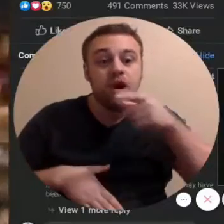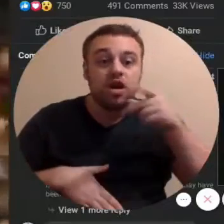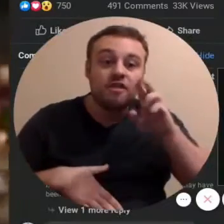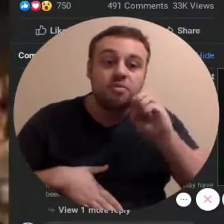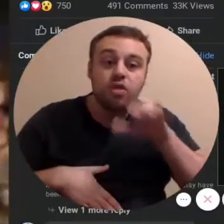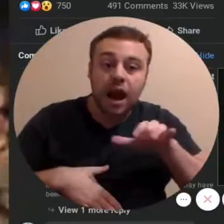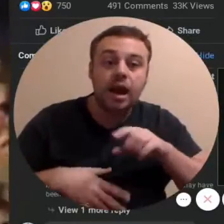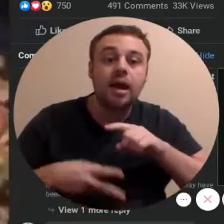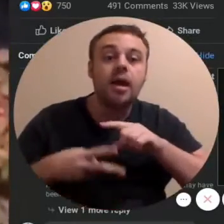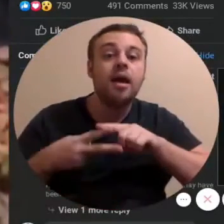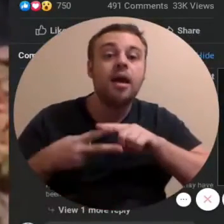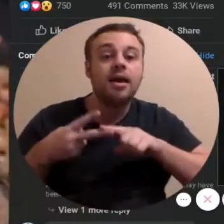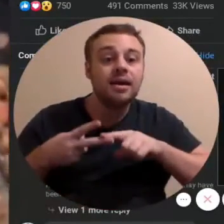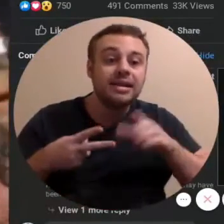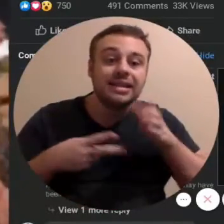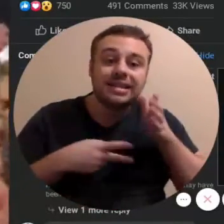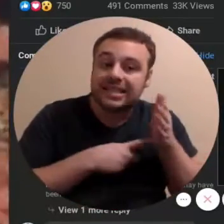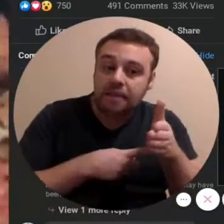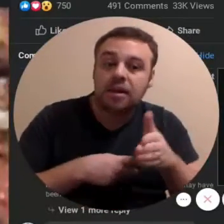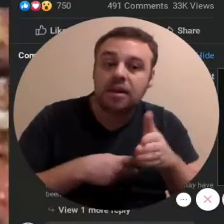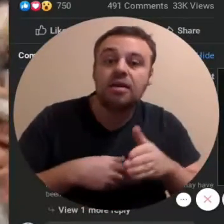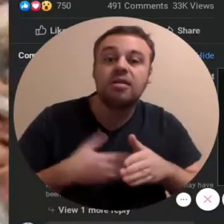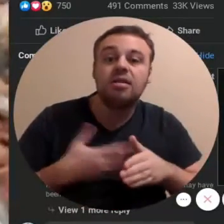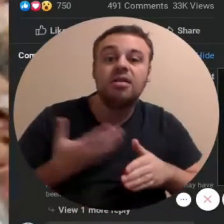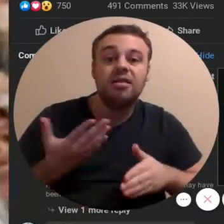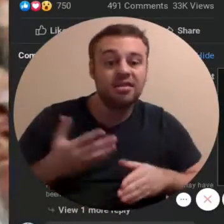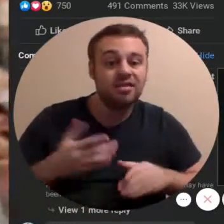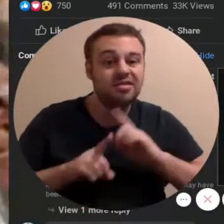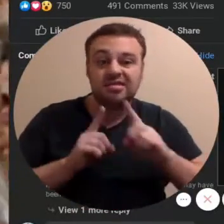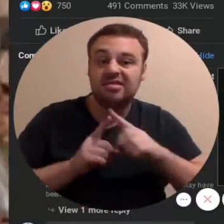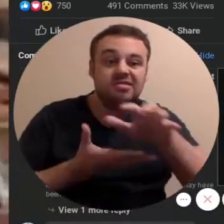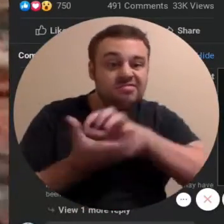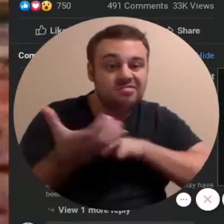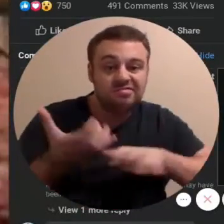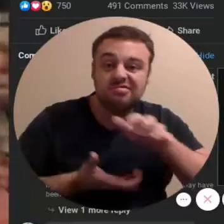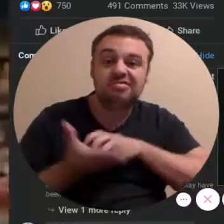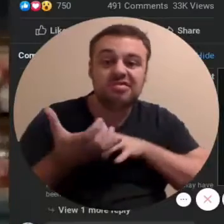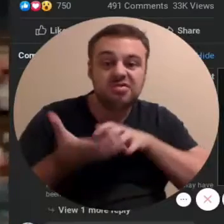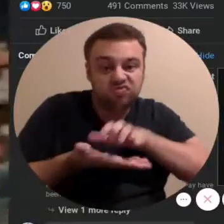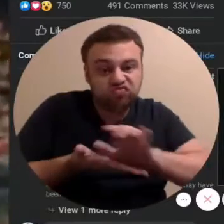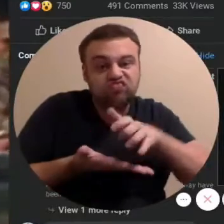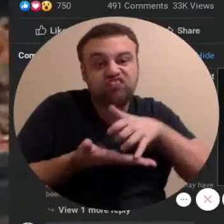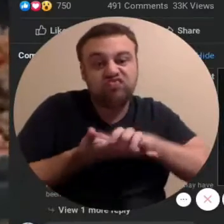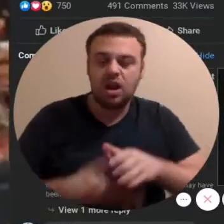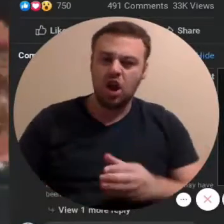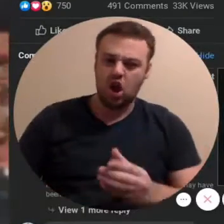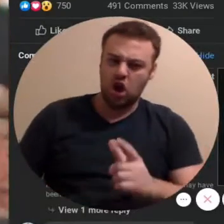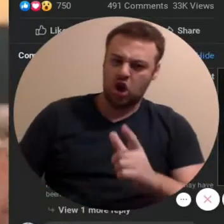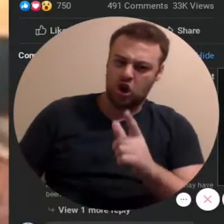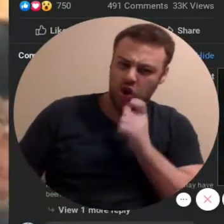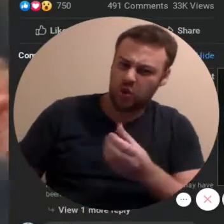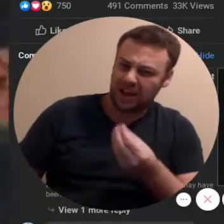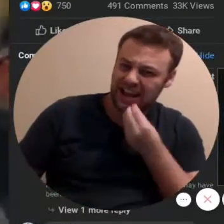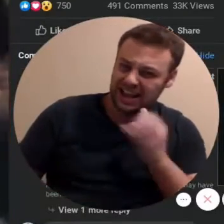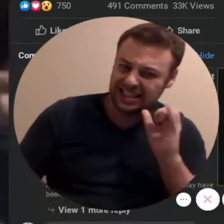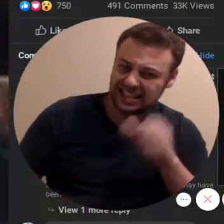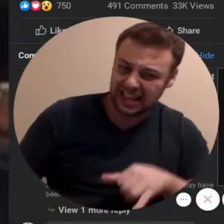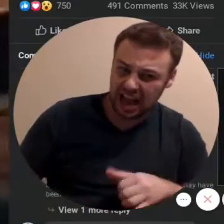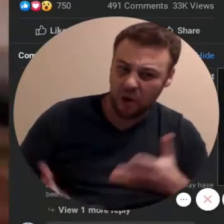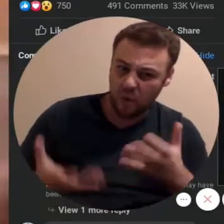Erica: Capelin...who on earth eats this? Julie: Do you wanna touch it? Erica: You want me to touch it?! Julie: Let's squish it up a bit.